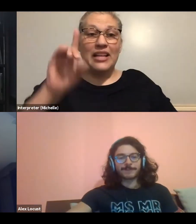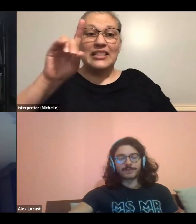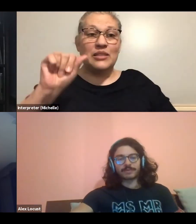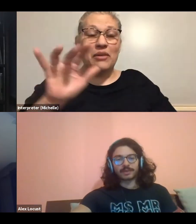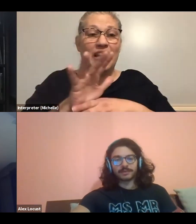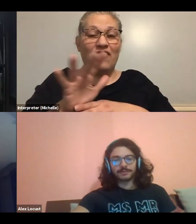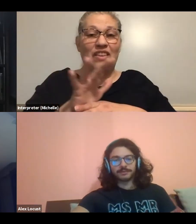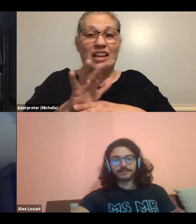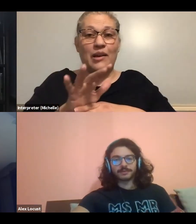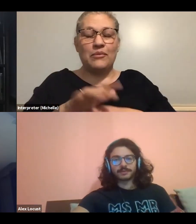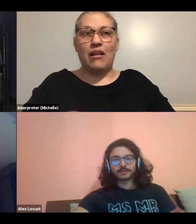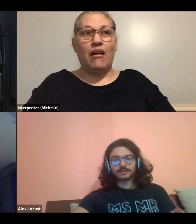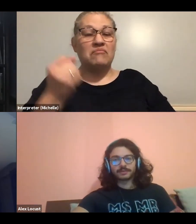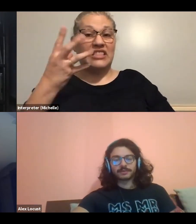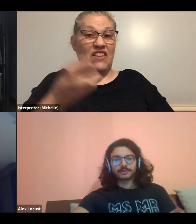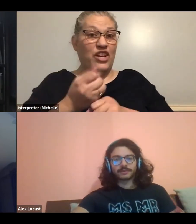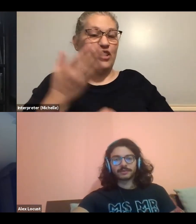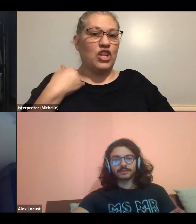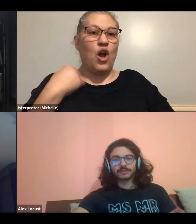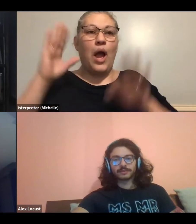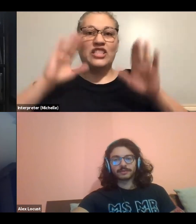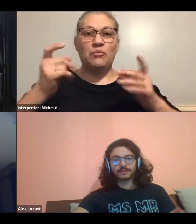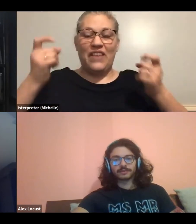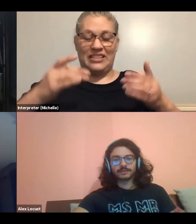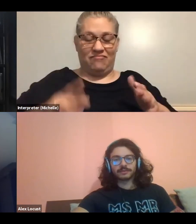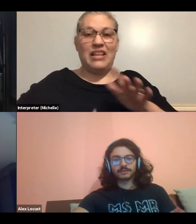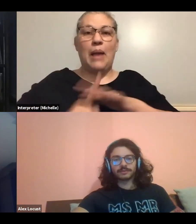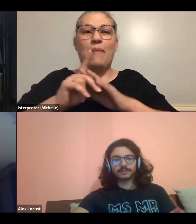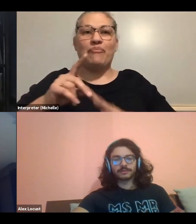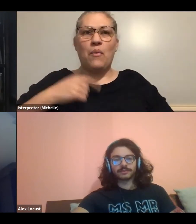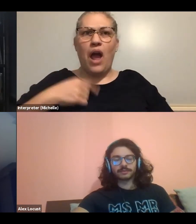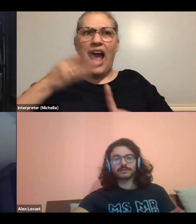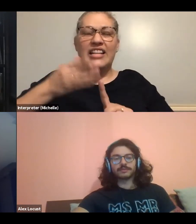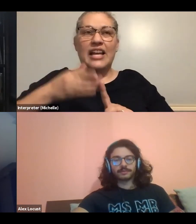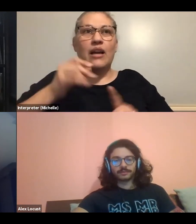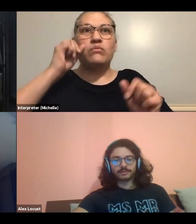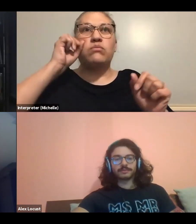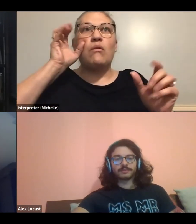Matthew Alaniz: disability and films, and you know several years ago and Superfest came up, and when I attended, it was very eye opening.